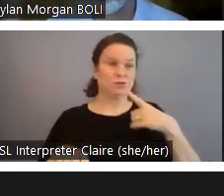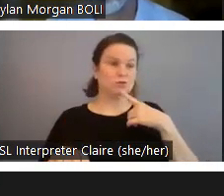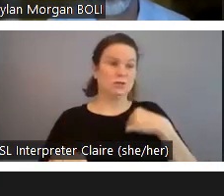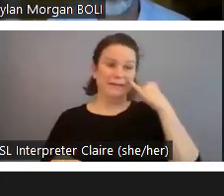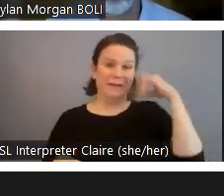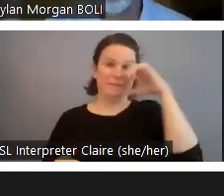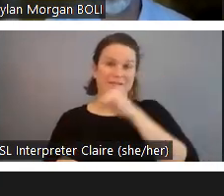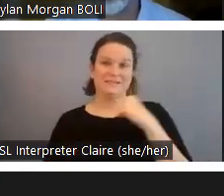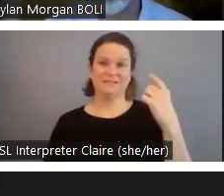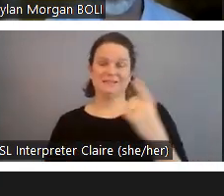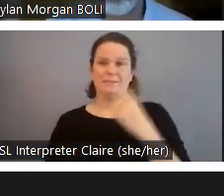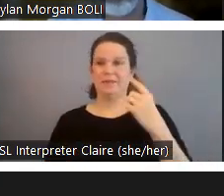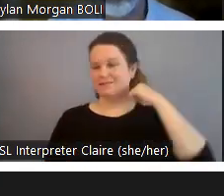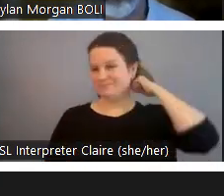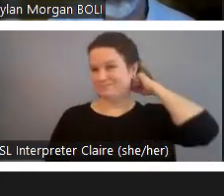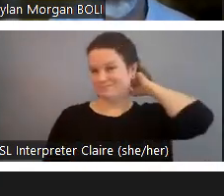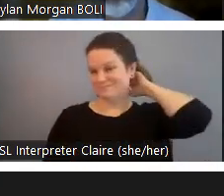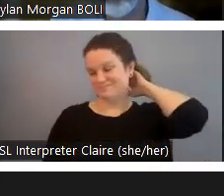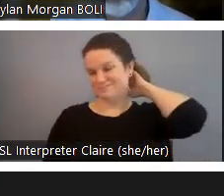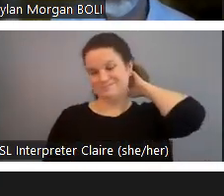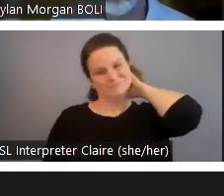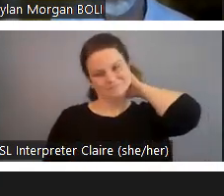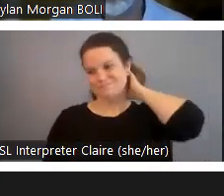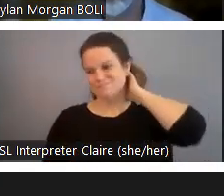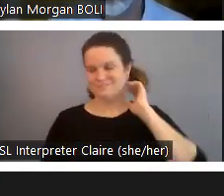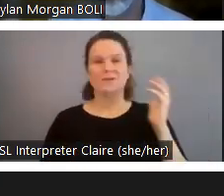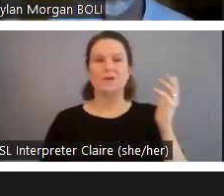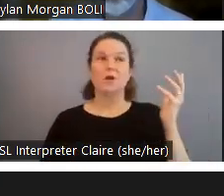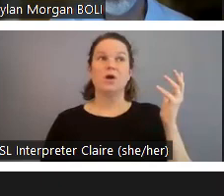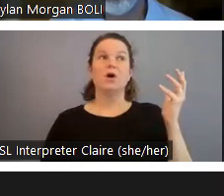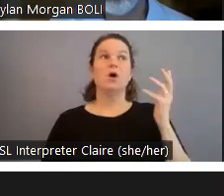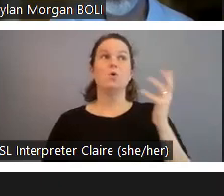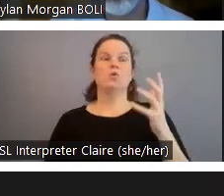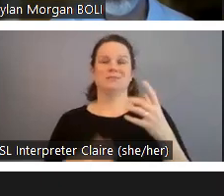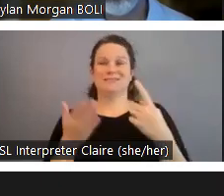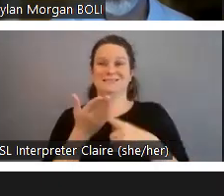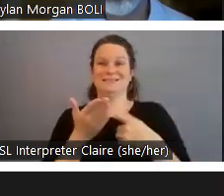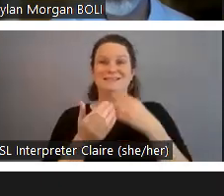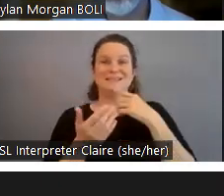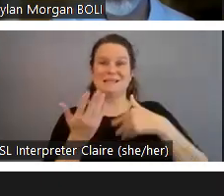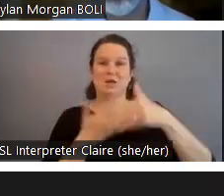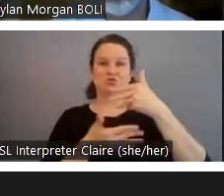anything. I think what what's tough about